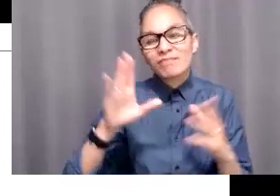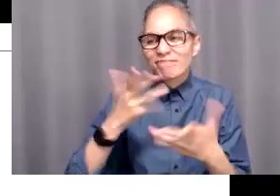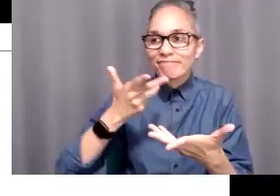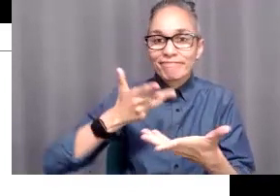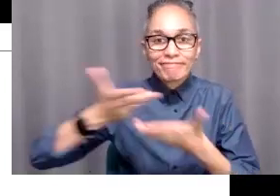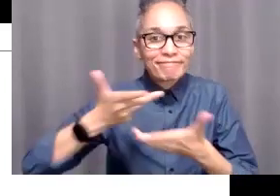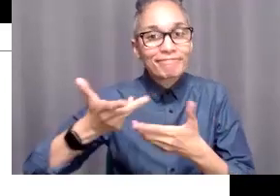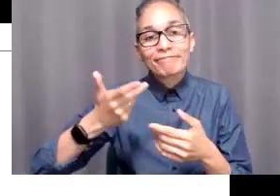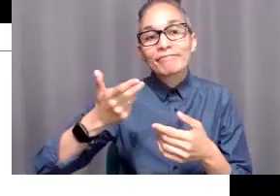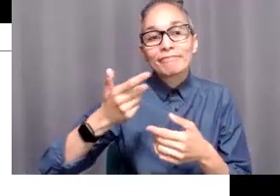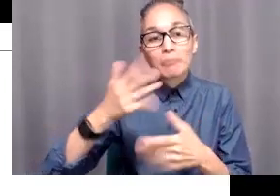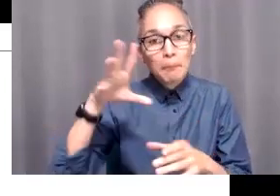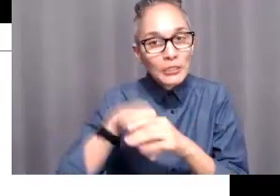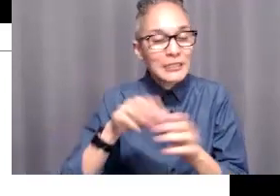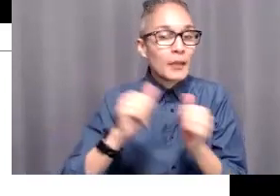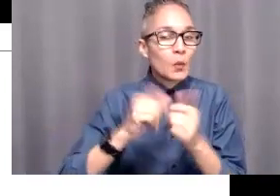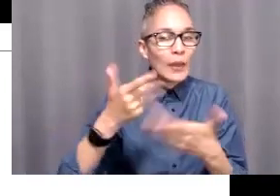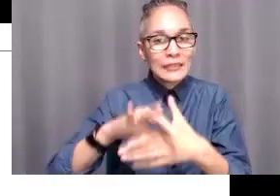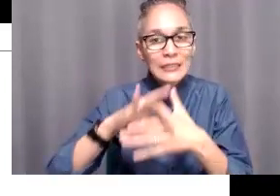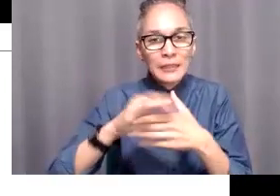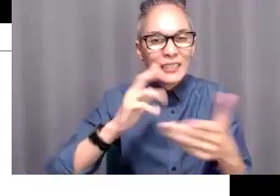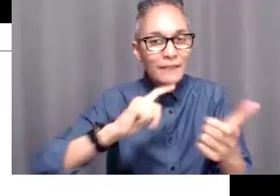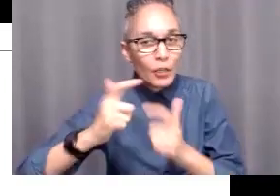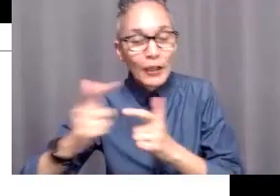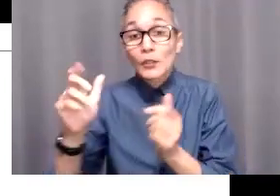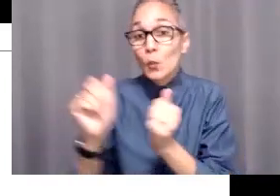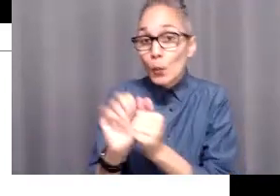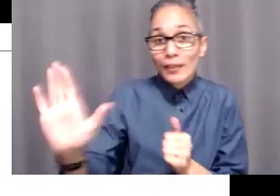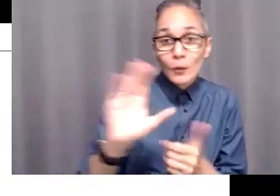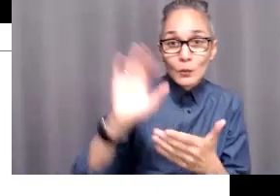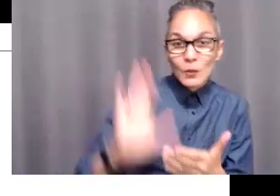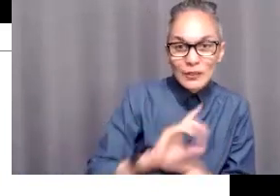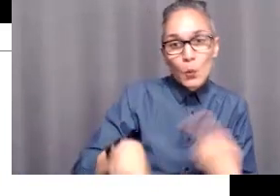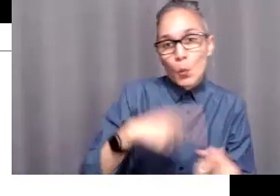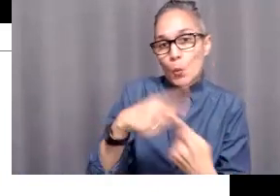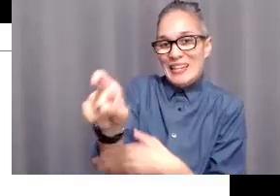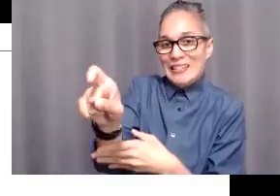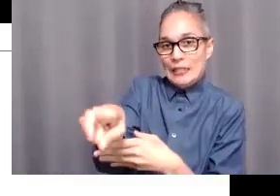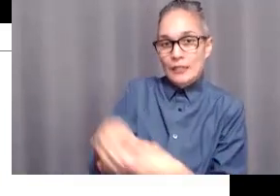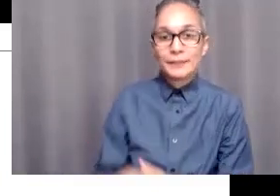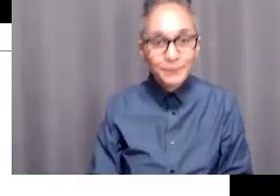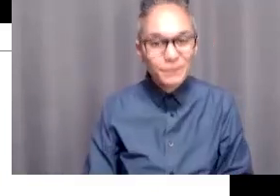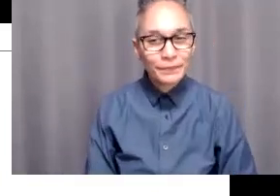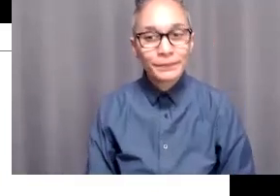in substantive interactions with the student when needed.